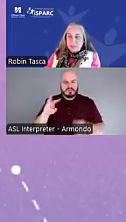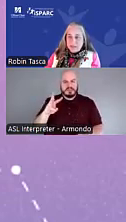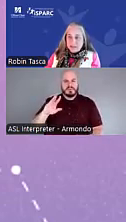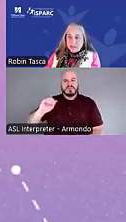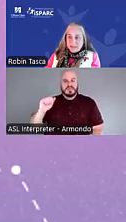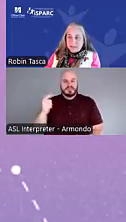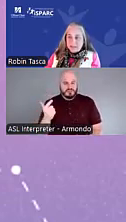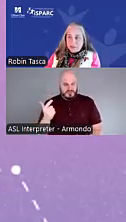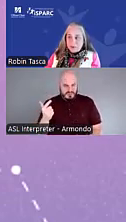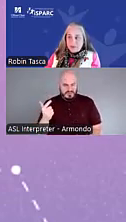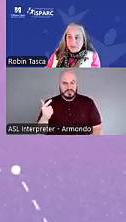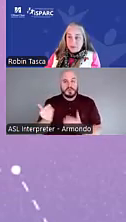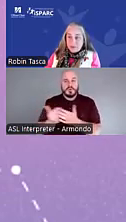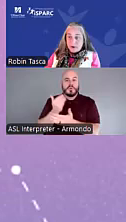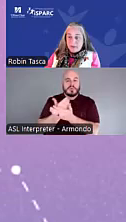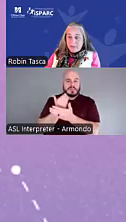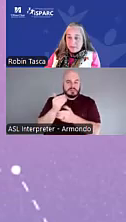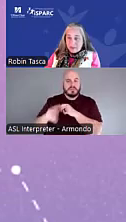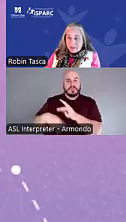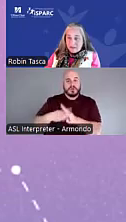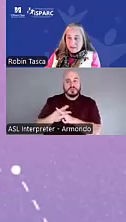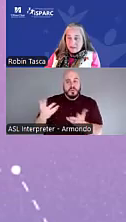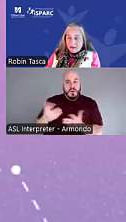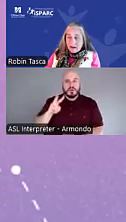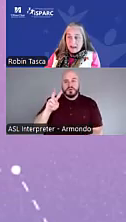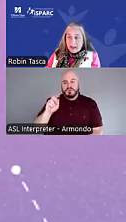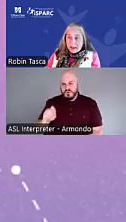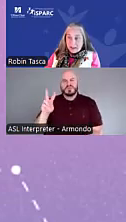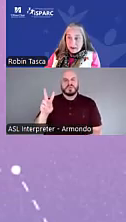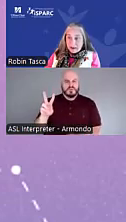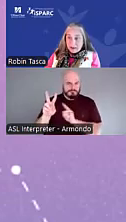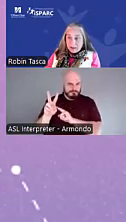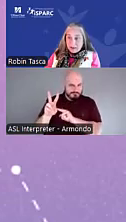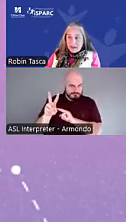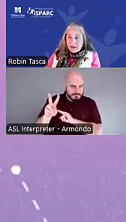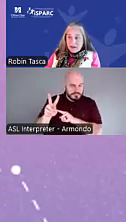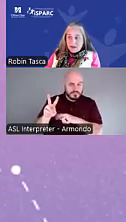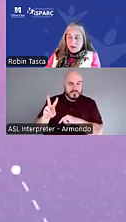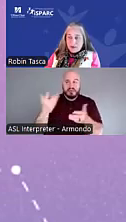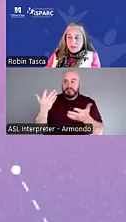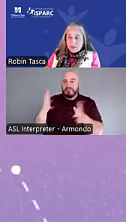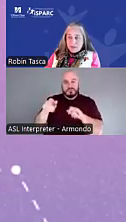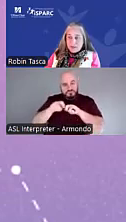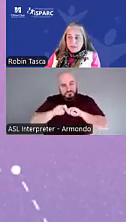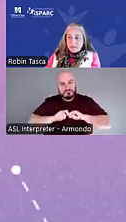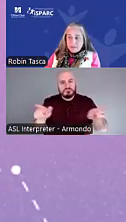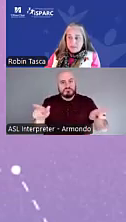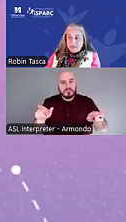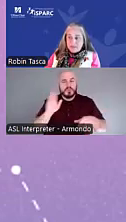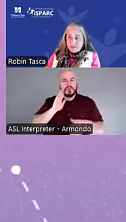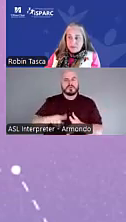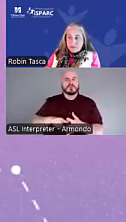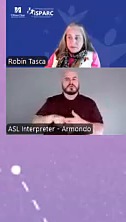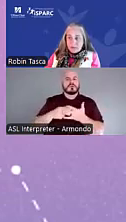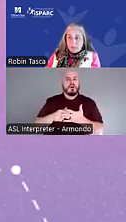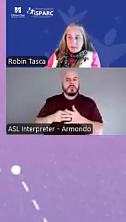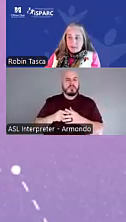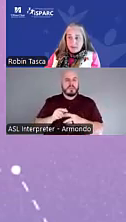The newest guidelines are 2.2, and they are out, and they are going to start being heavily enforced